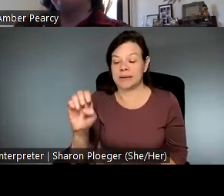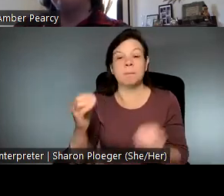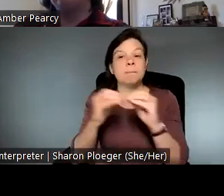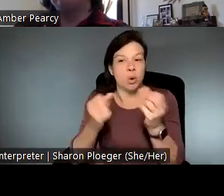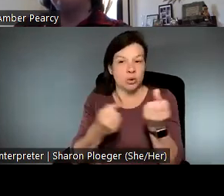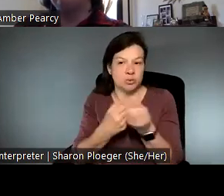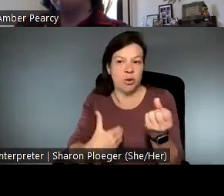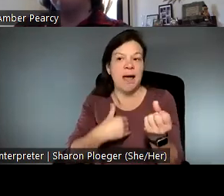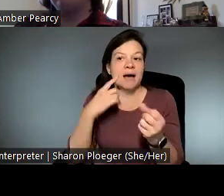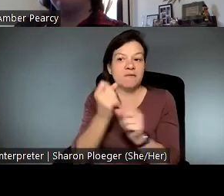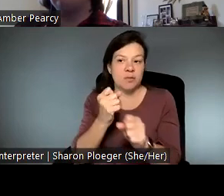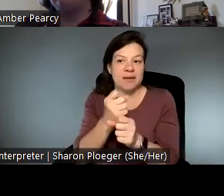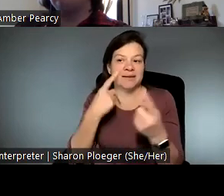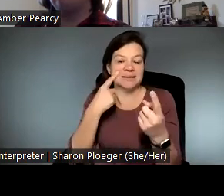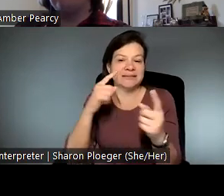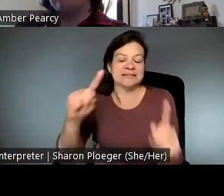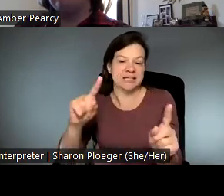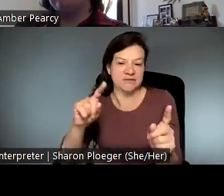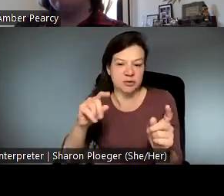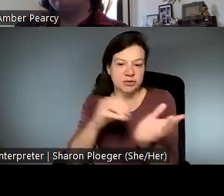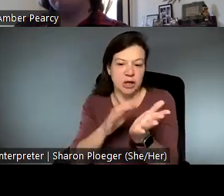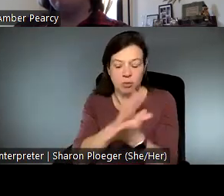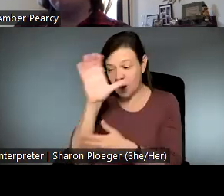Actually, when I was doing research for the PDF section,